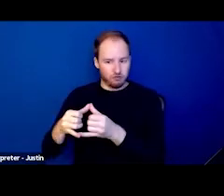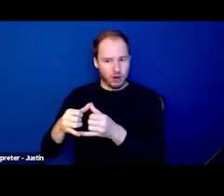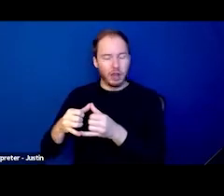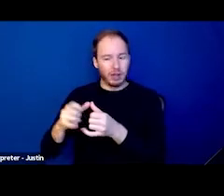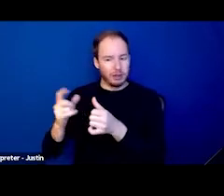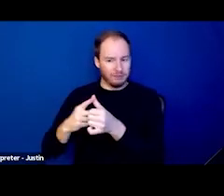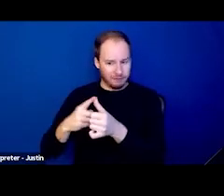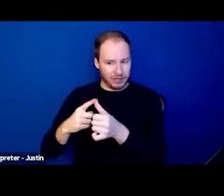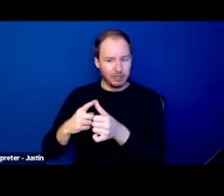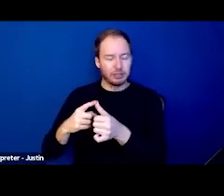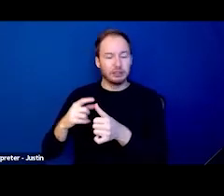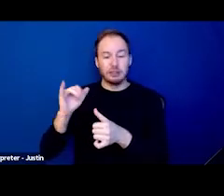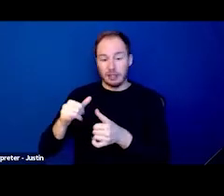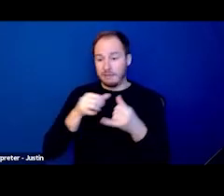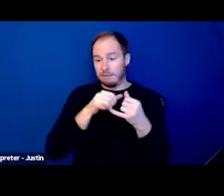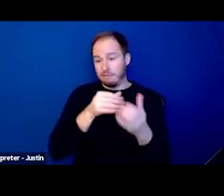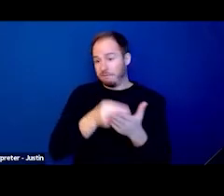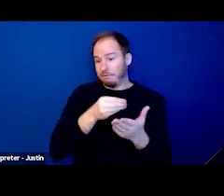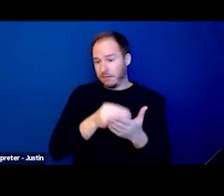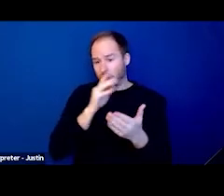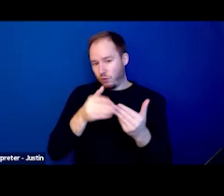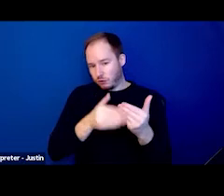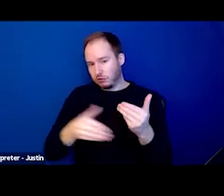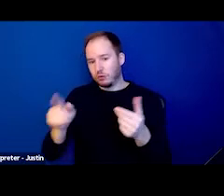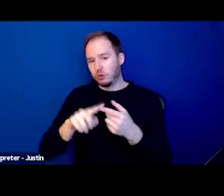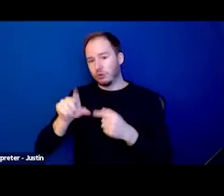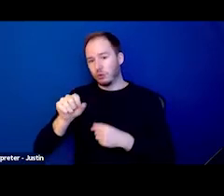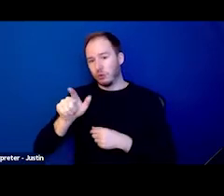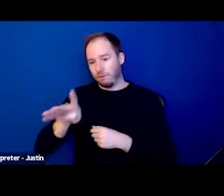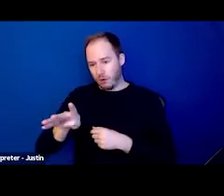That funding extends through 2024 at this point.